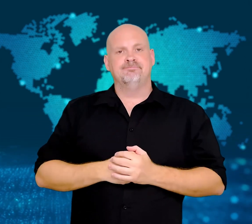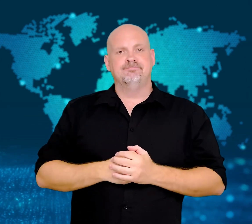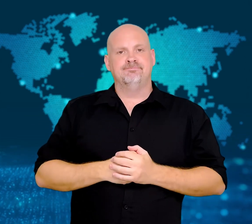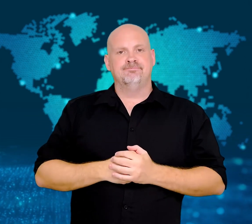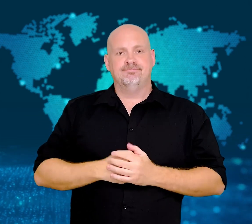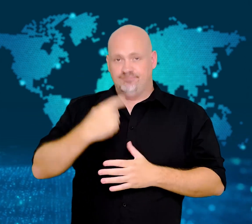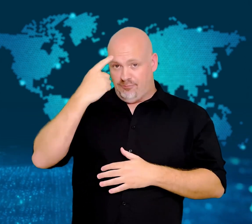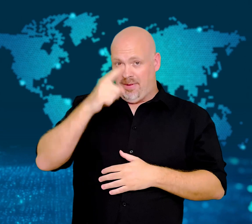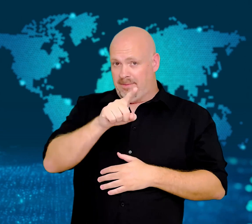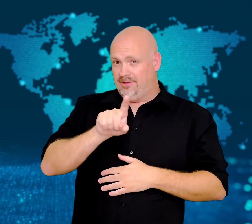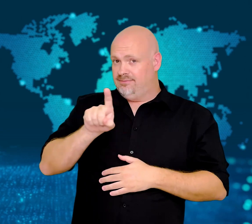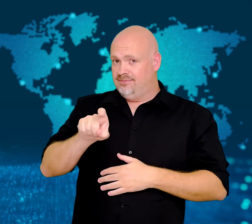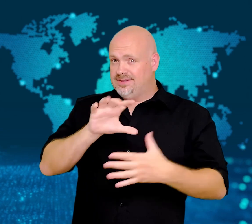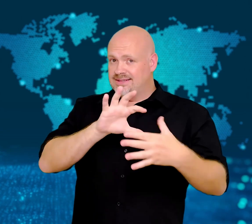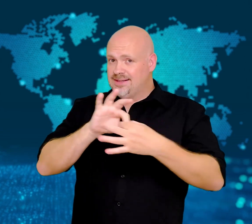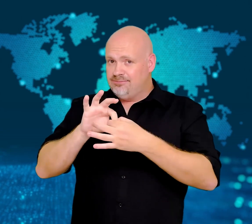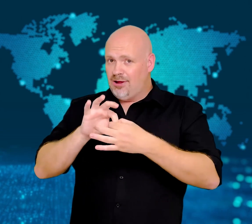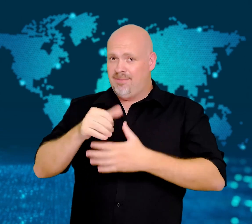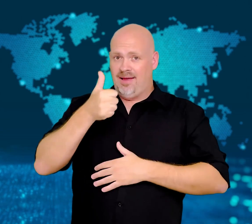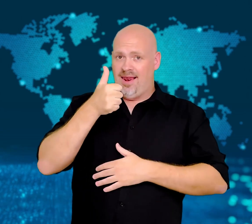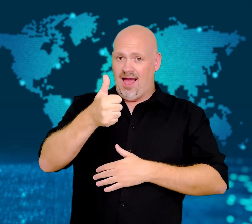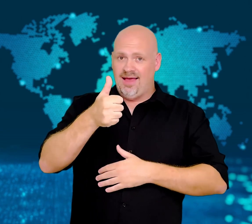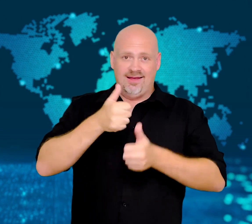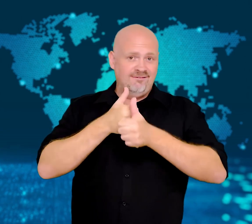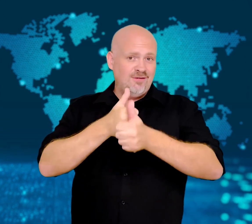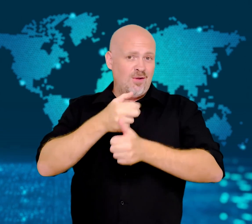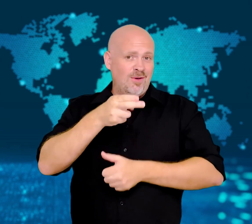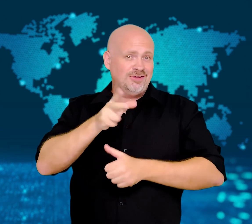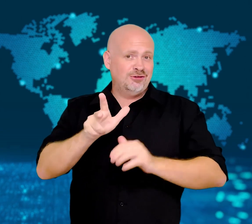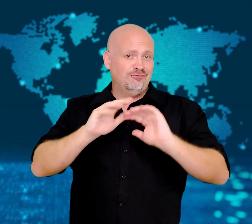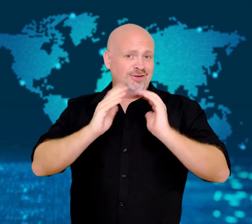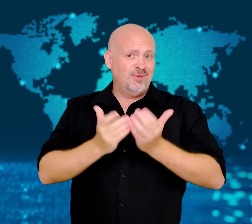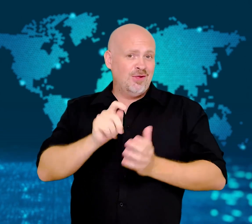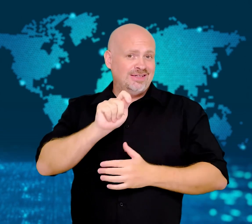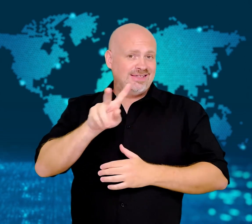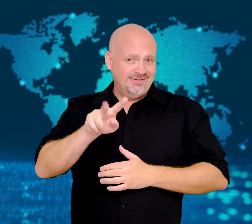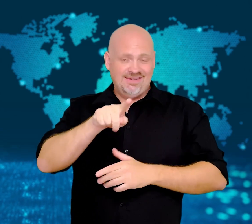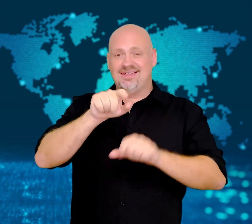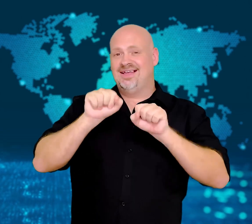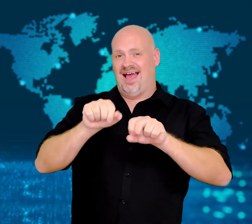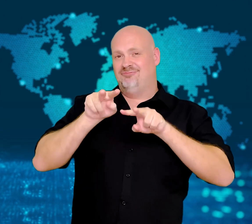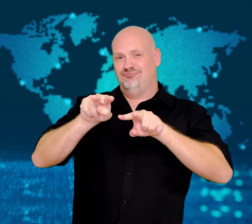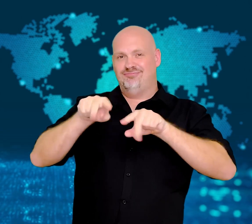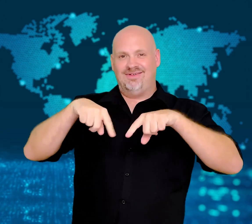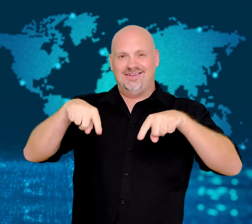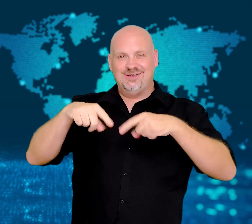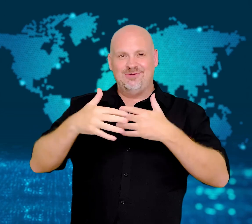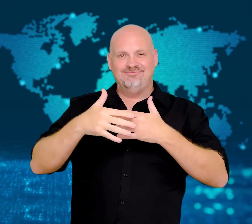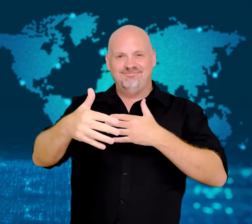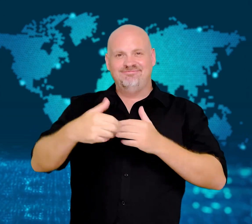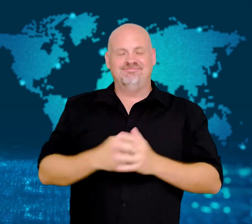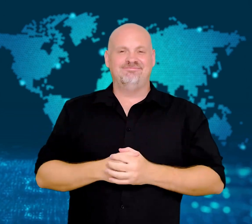Don't forget to subscribe, like, and follow H3 World TV to get new video updates!